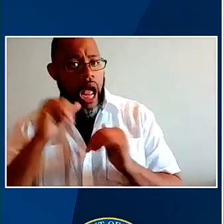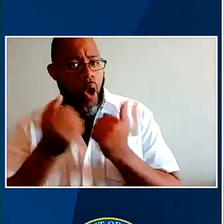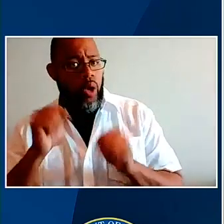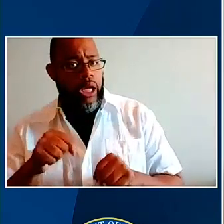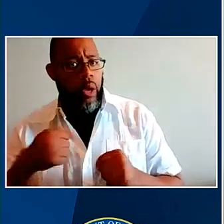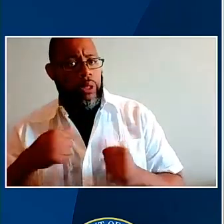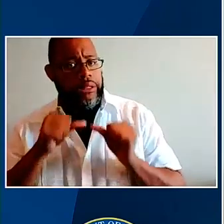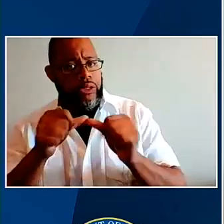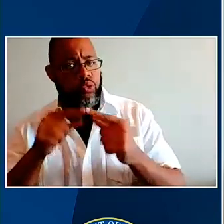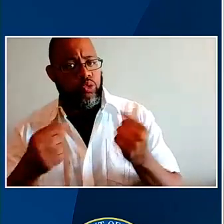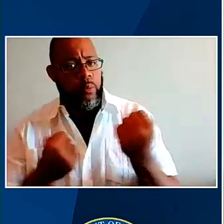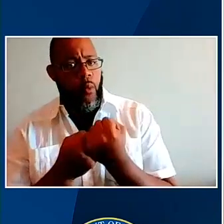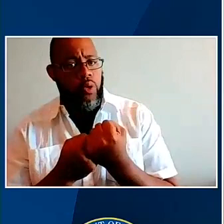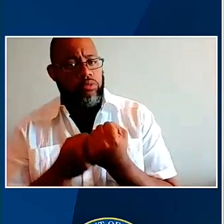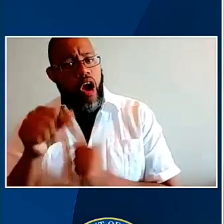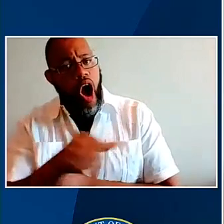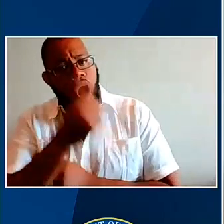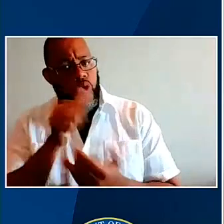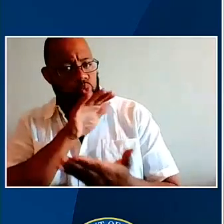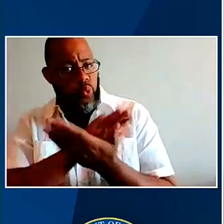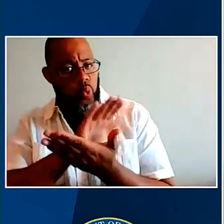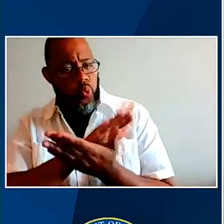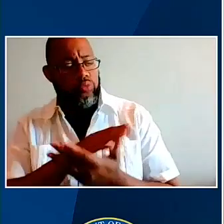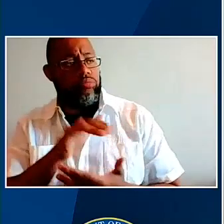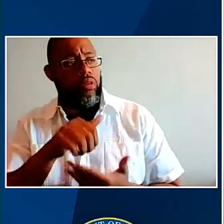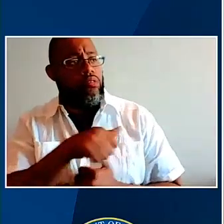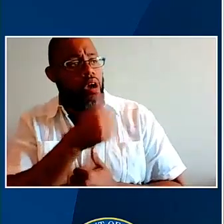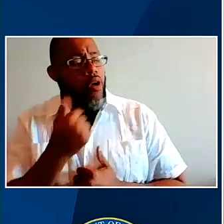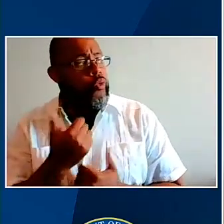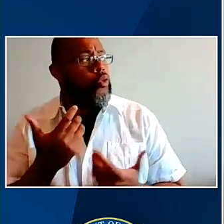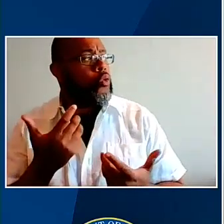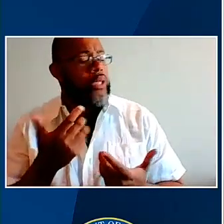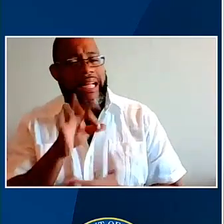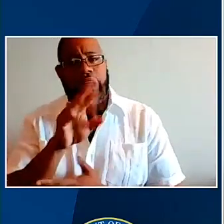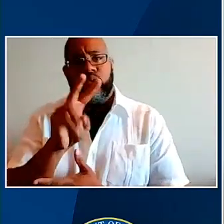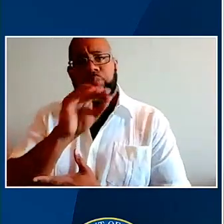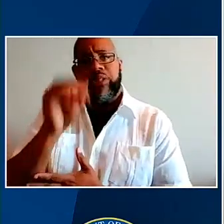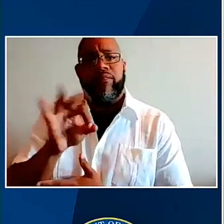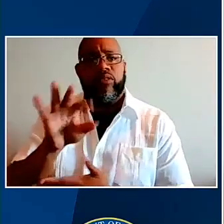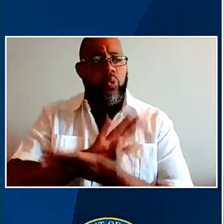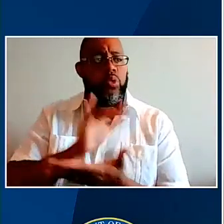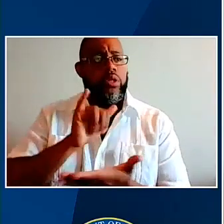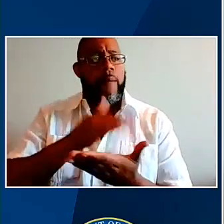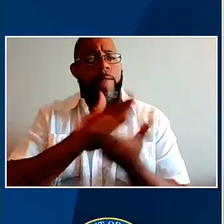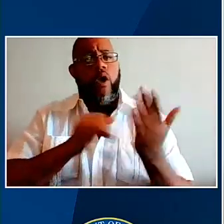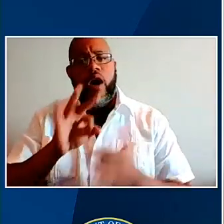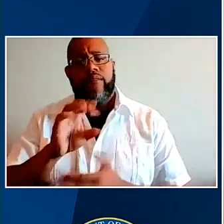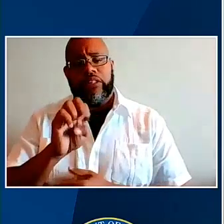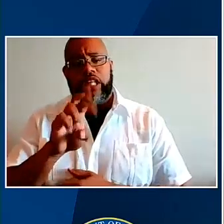support the other schools, the other 92% of schools that are part of SARA in being